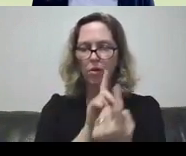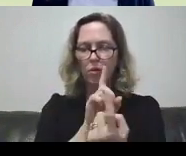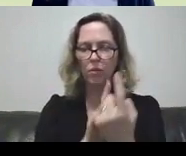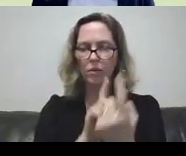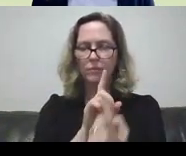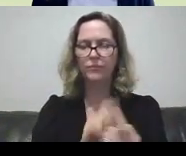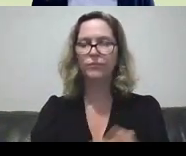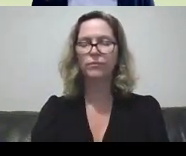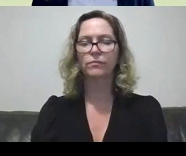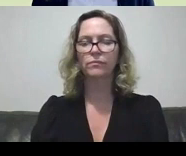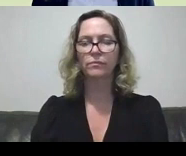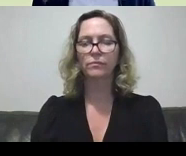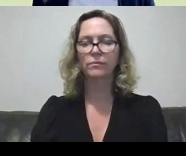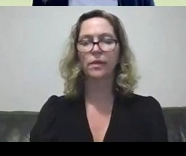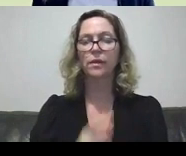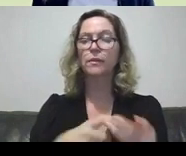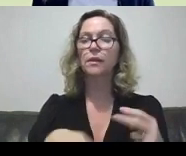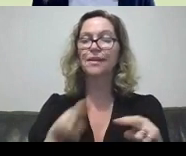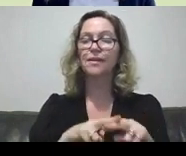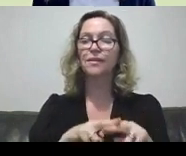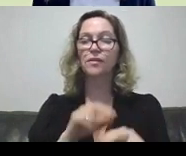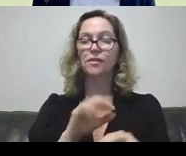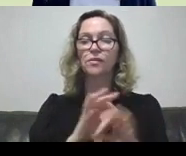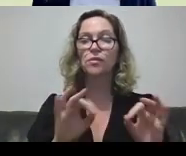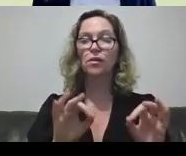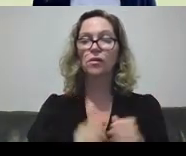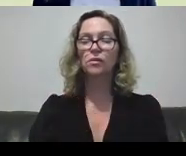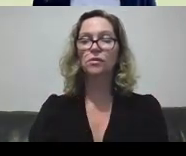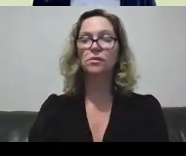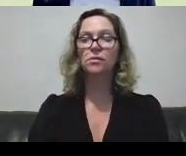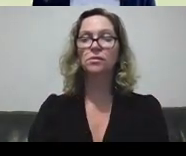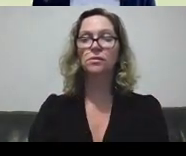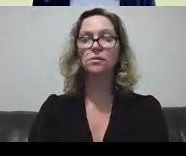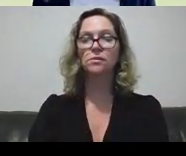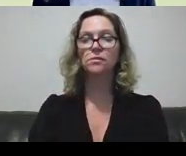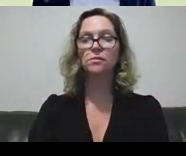otherwise... I'll just add Mandy if you check out our website as well, we have